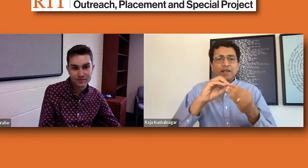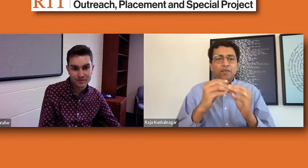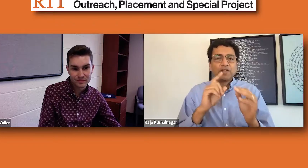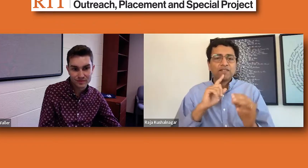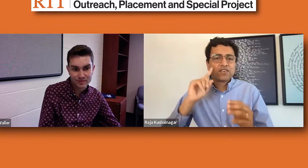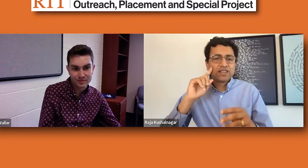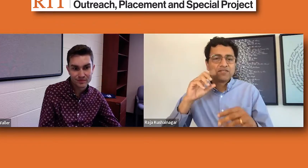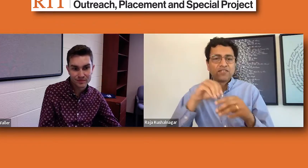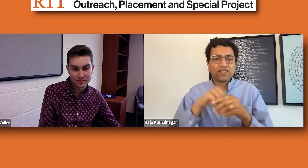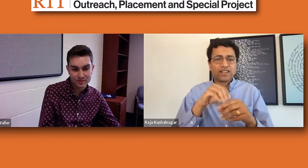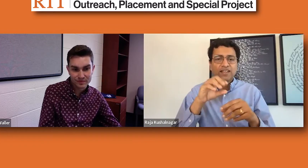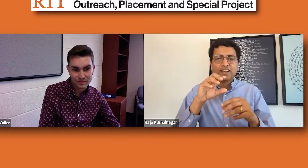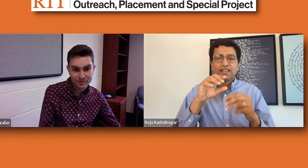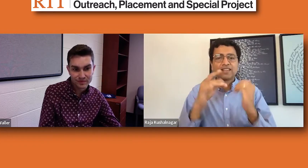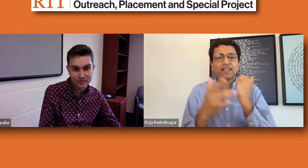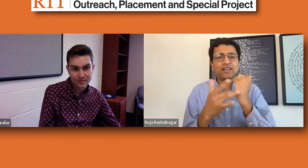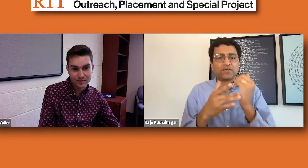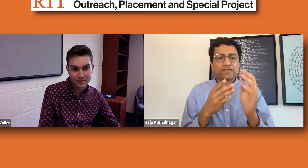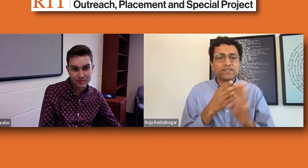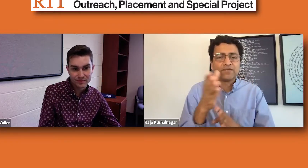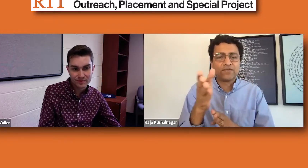fields with PhDs